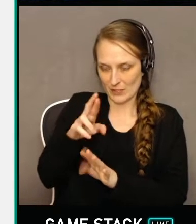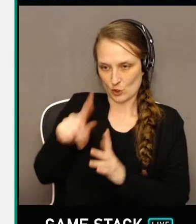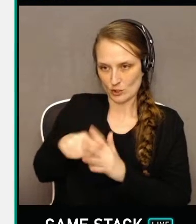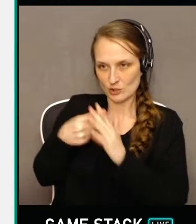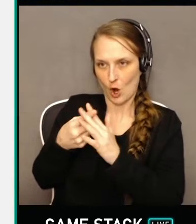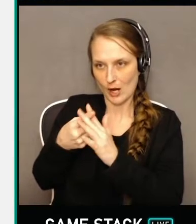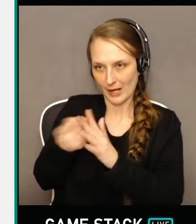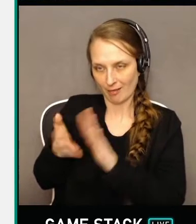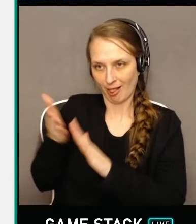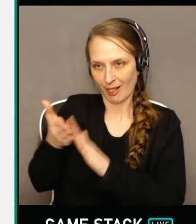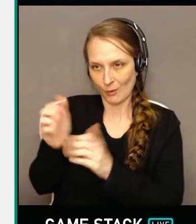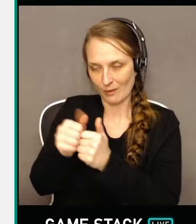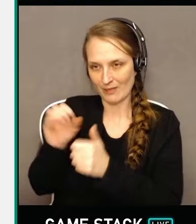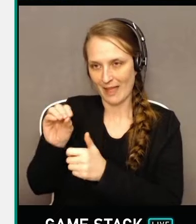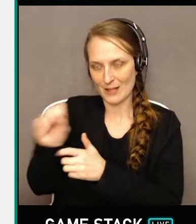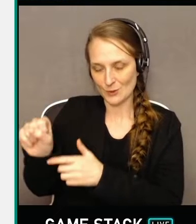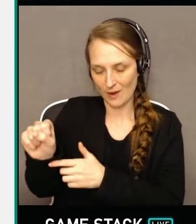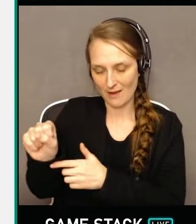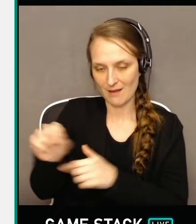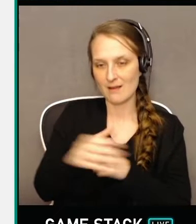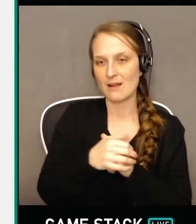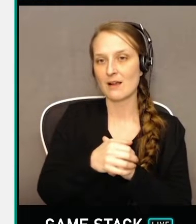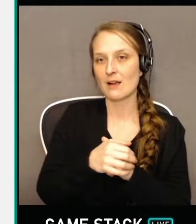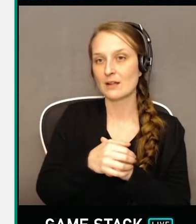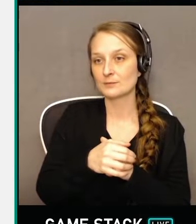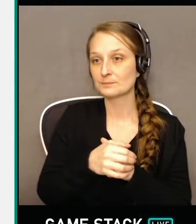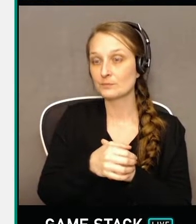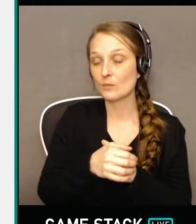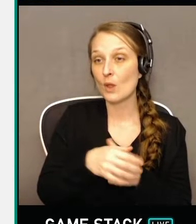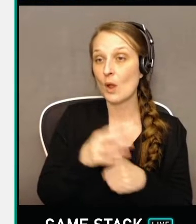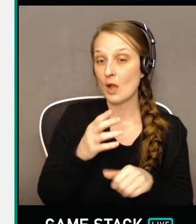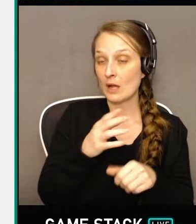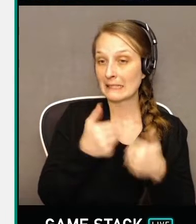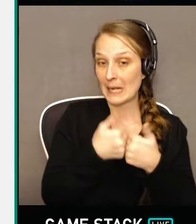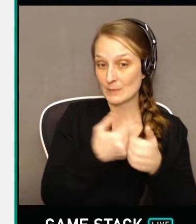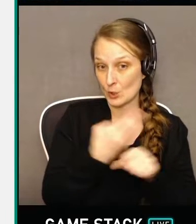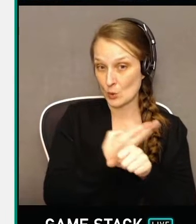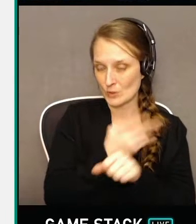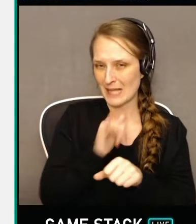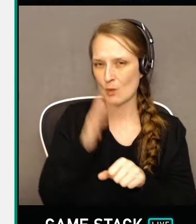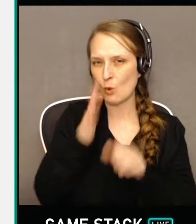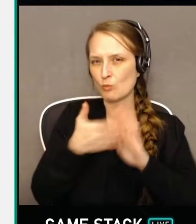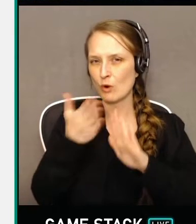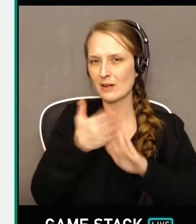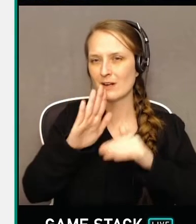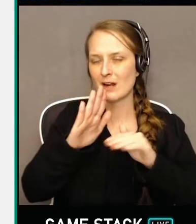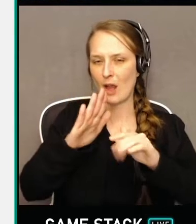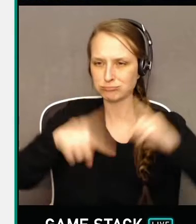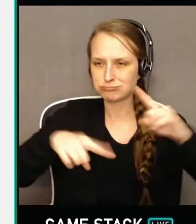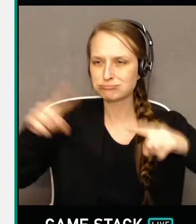next OS. Best of all, games that use the Agility SDK will run on a wide range of gaming machines today, without ever asking